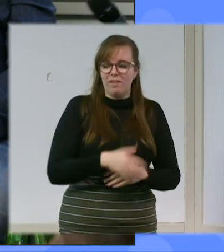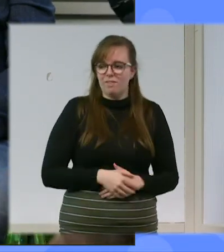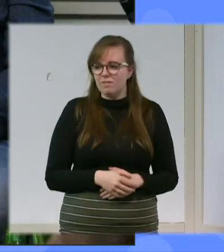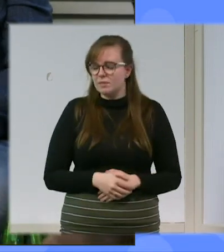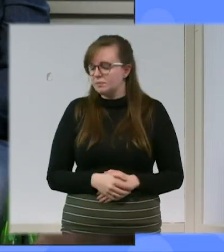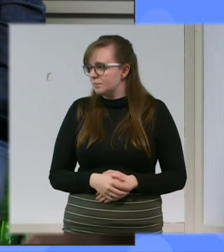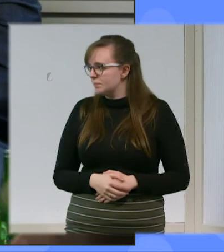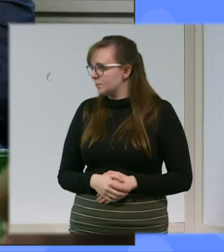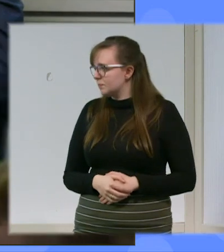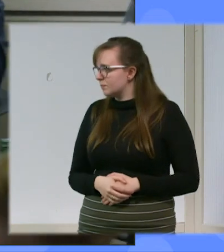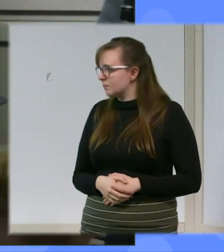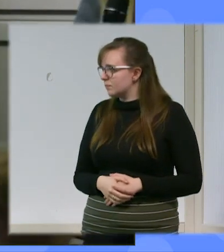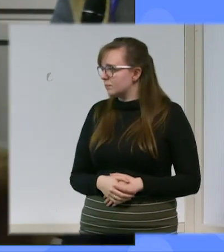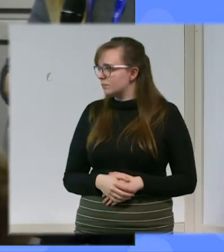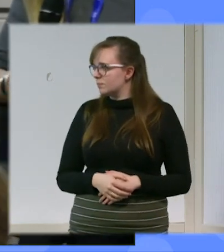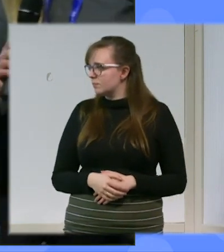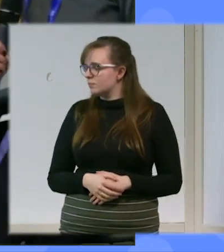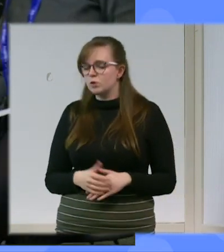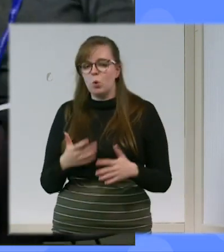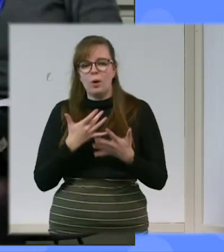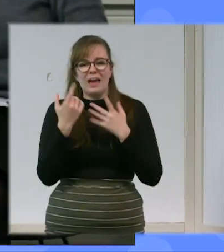yeah any ideas that are already existing within that 1%